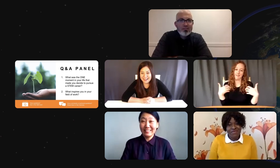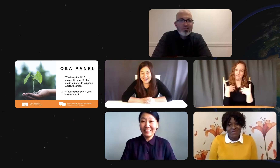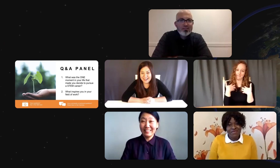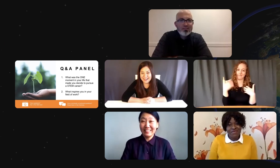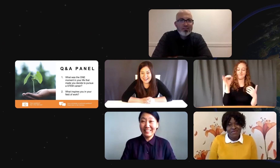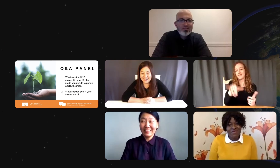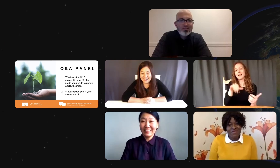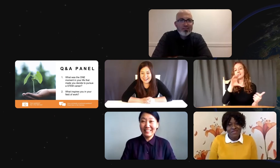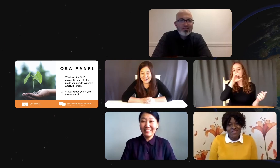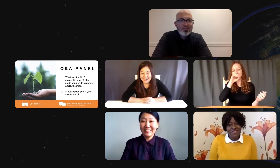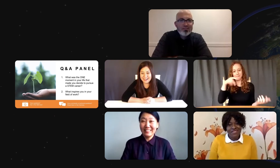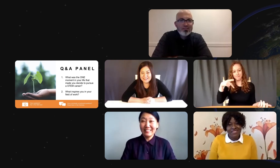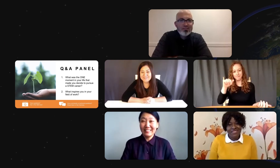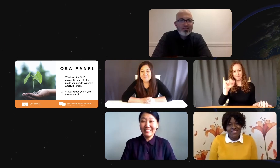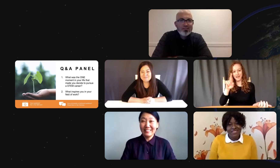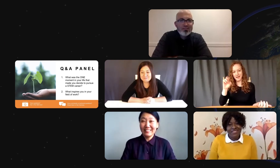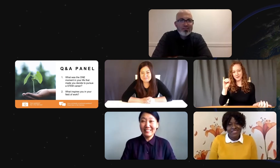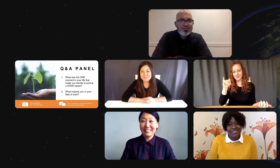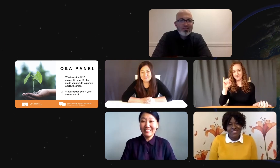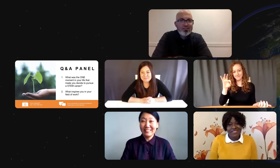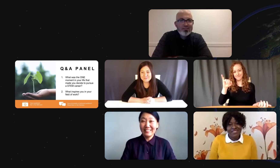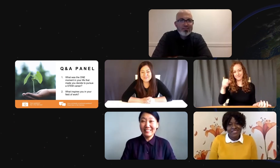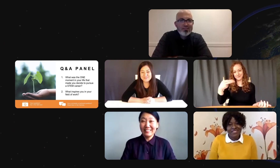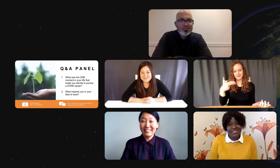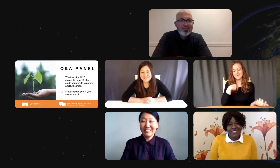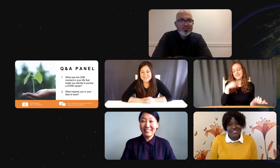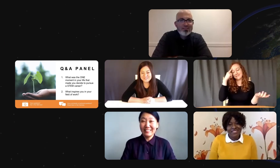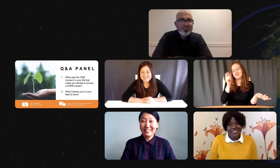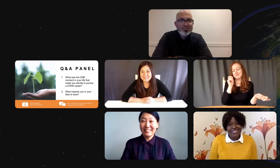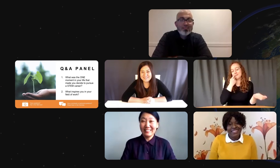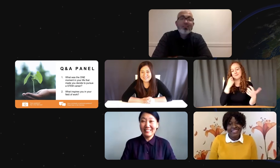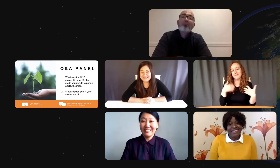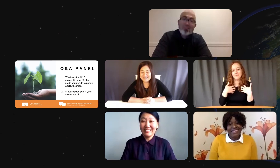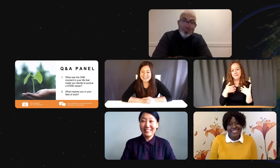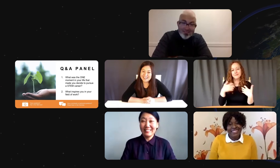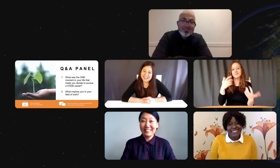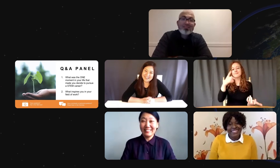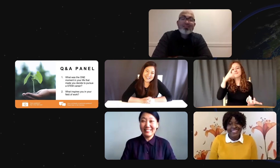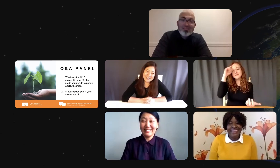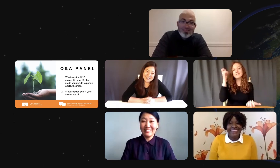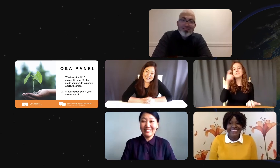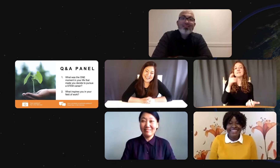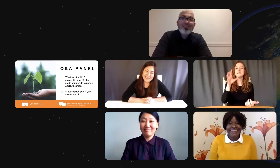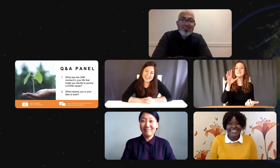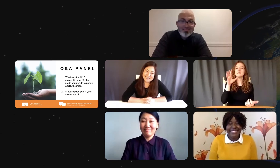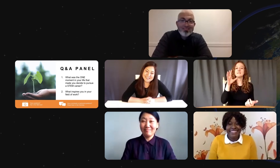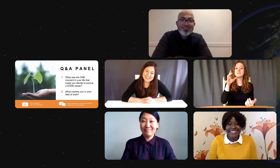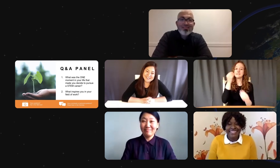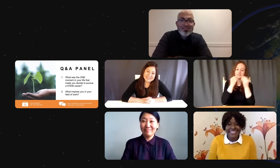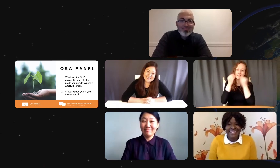I love ocean animals, so the parrotfish.